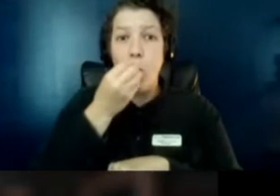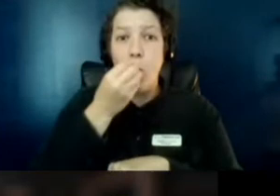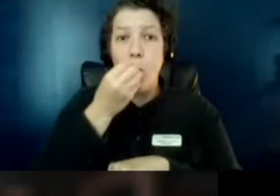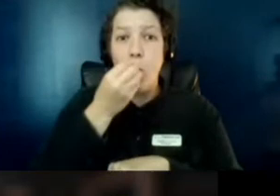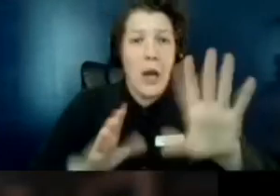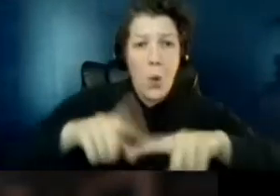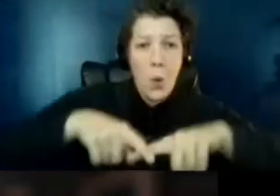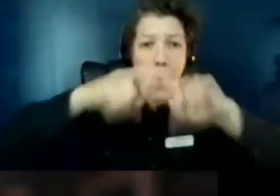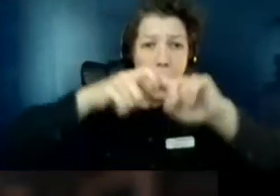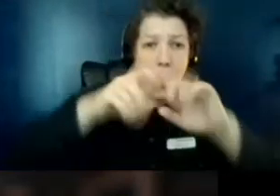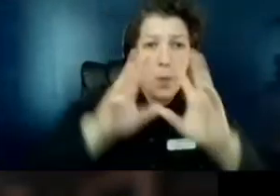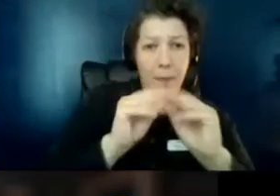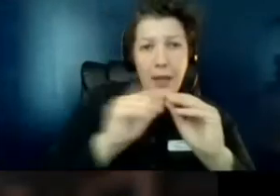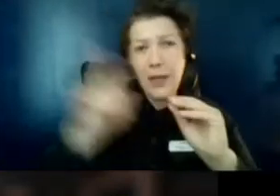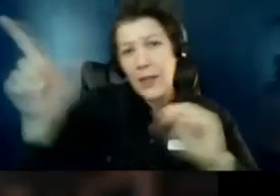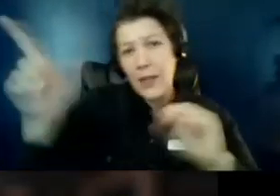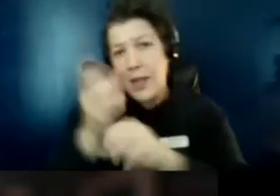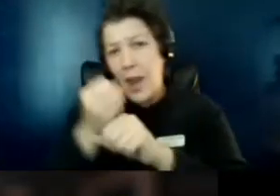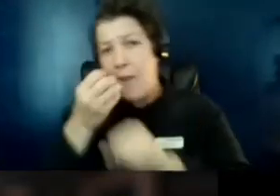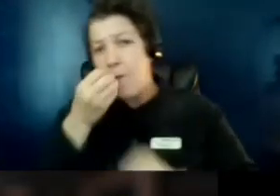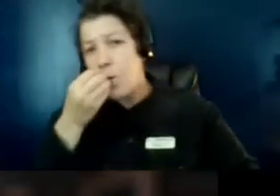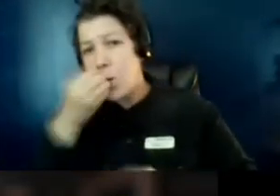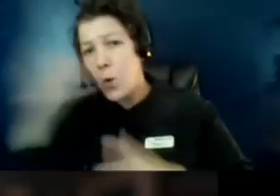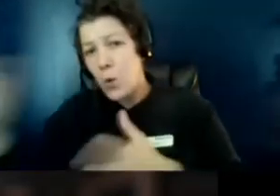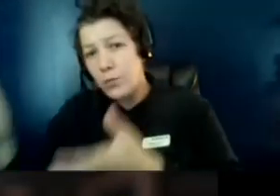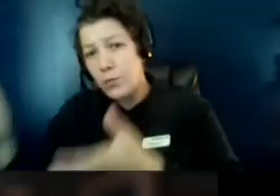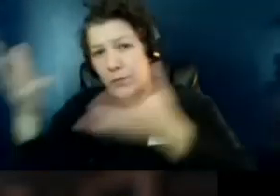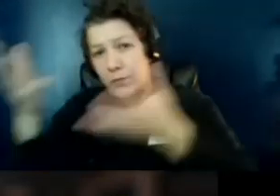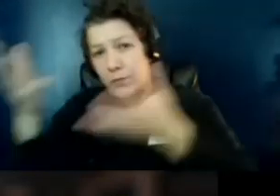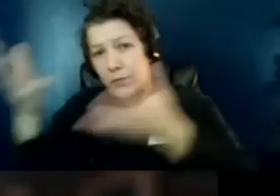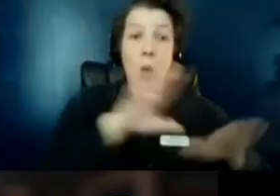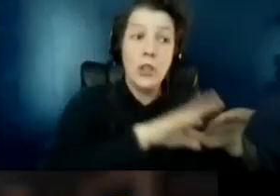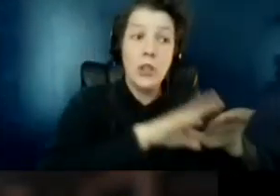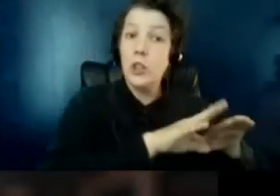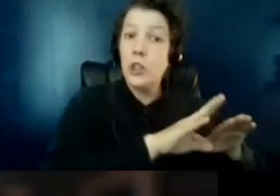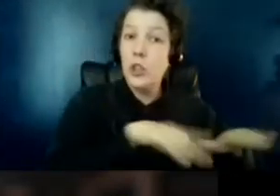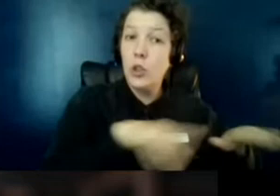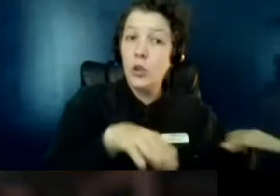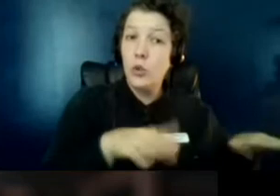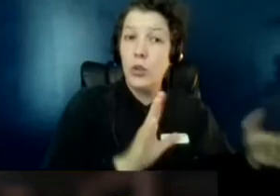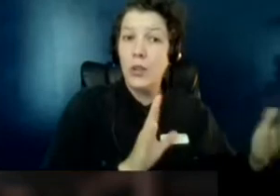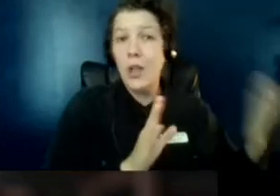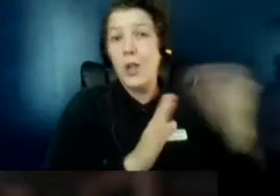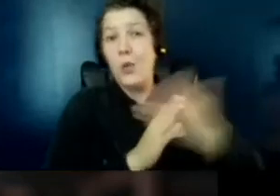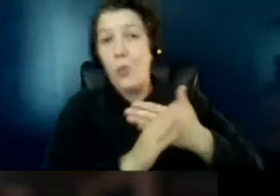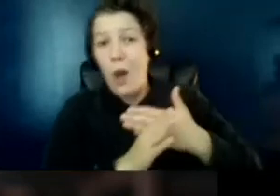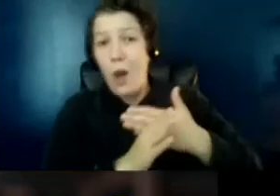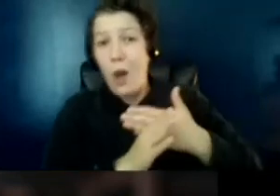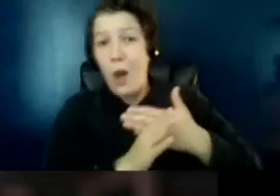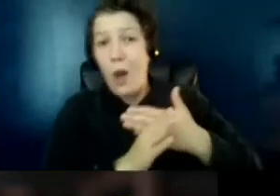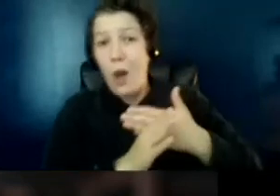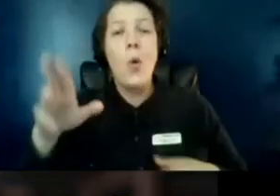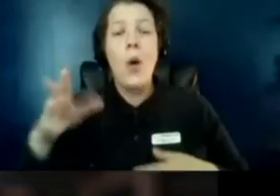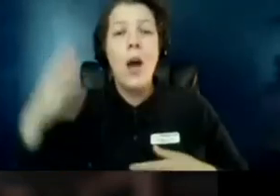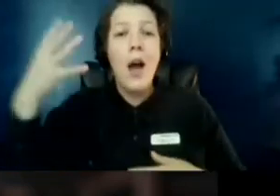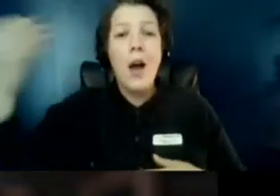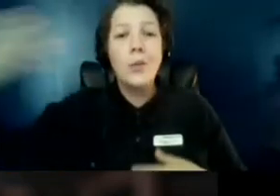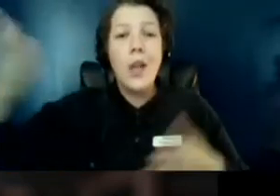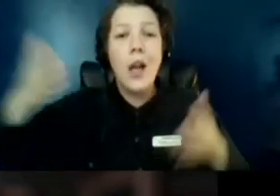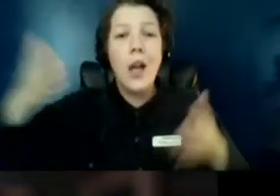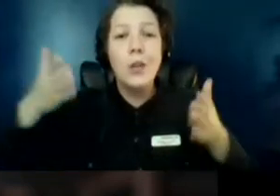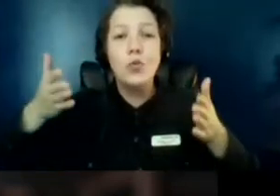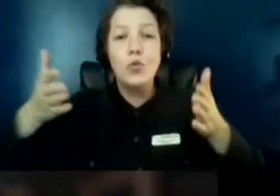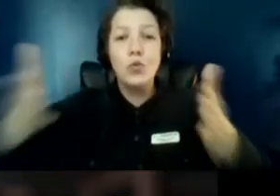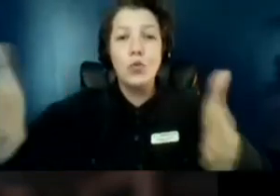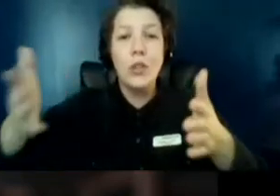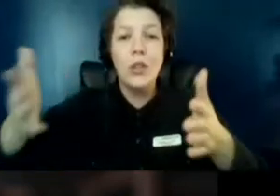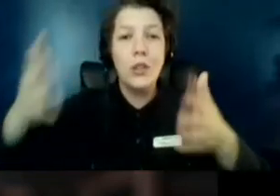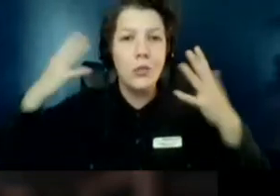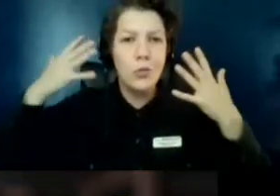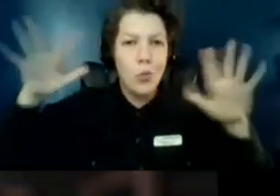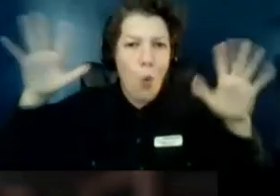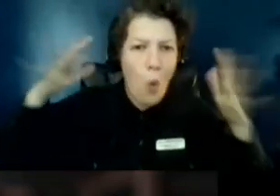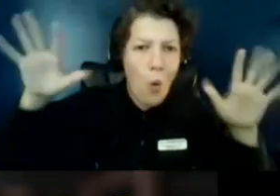them. Or there's street noise. Or they don't have the bandwidth necessary.